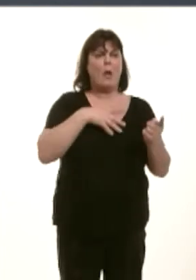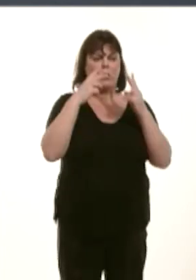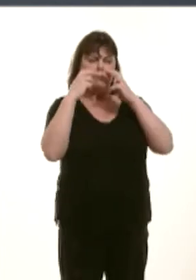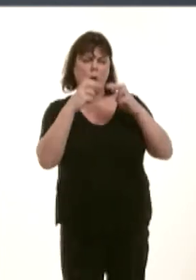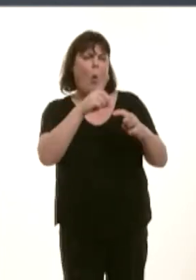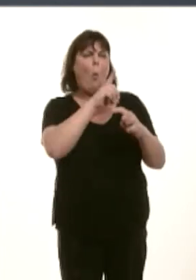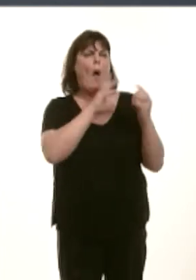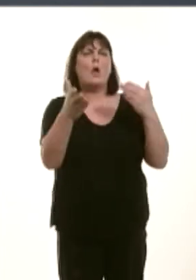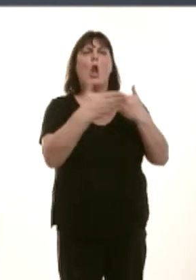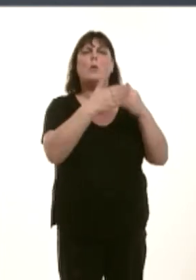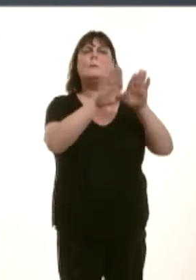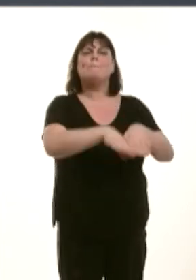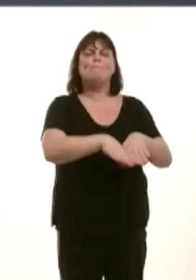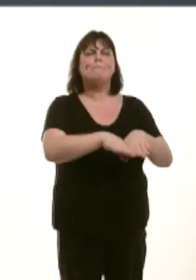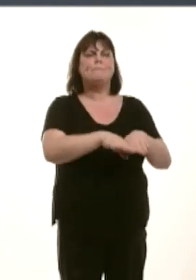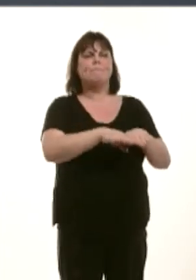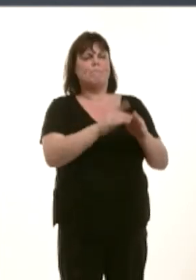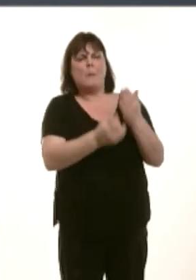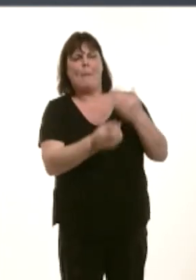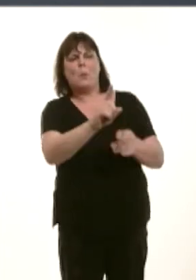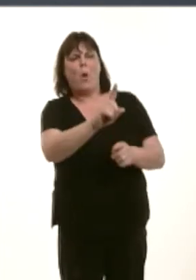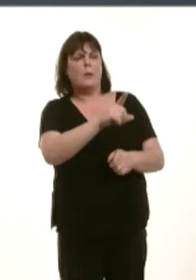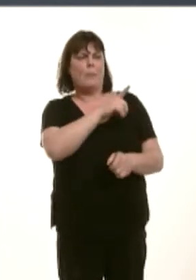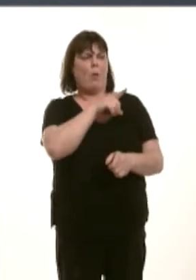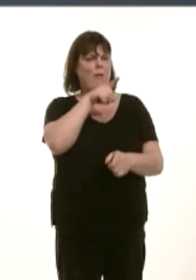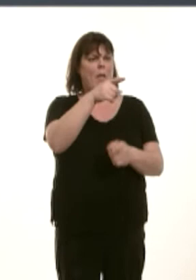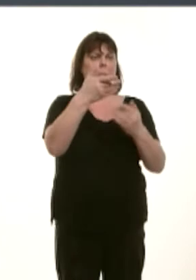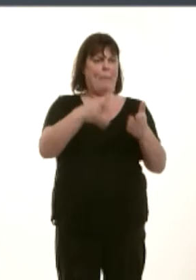This is a site that has received significant funding from Governments in the past.